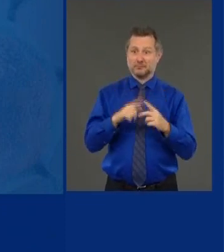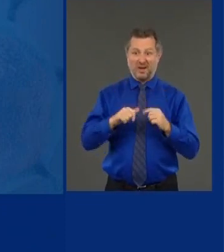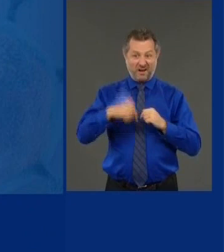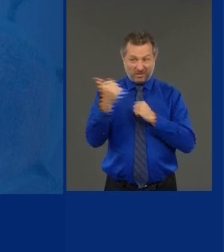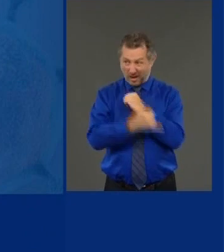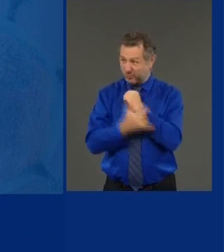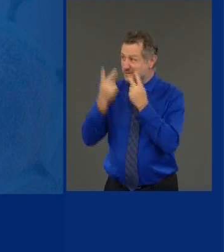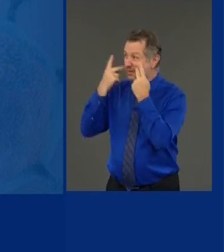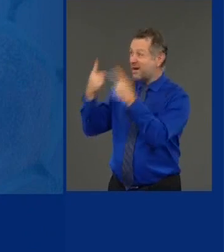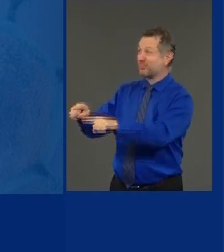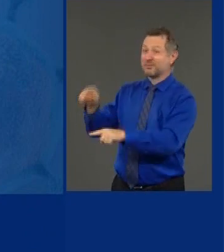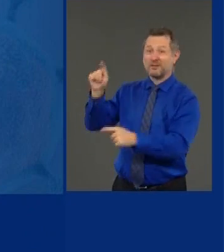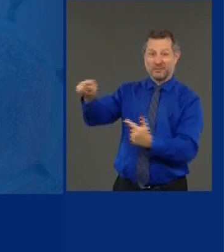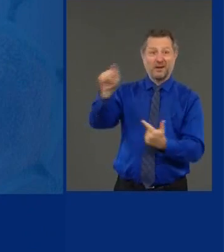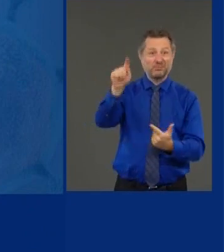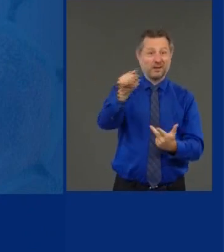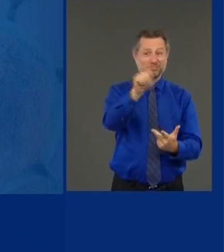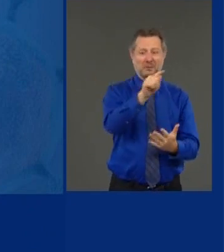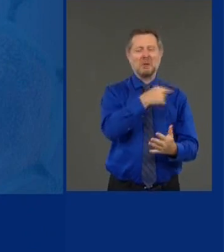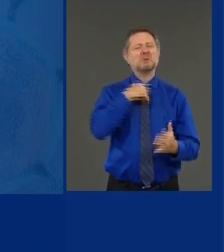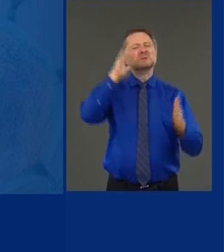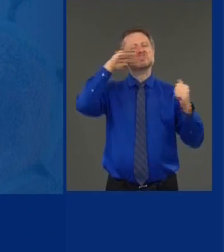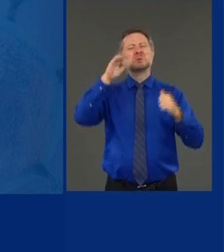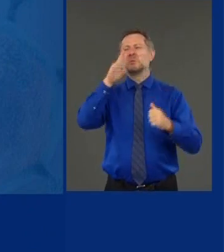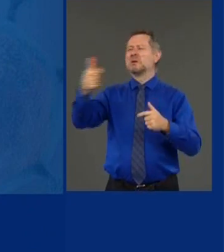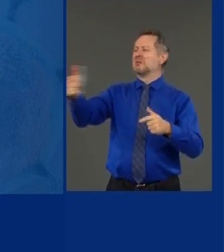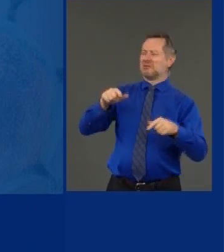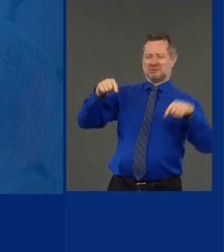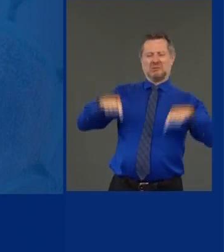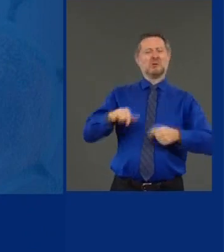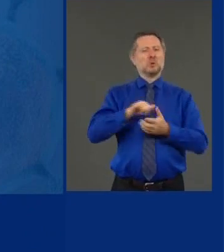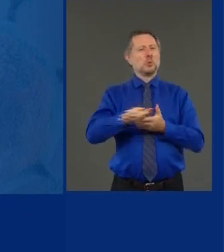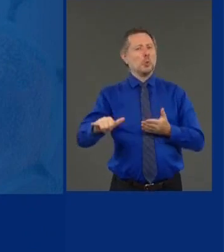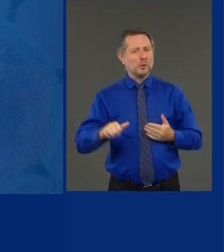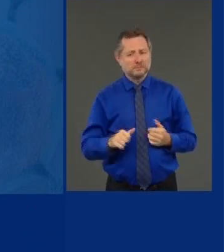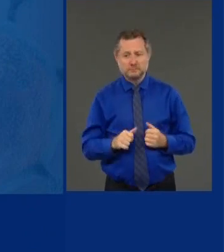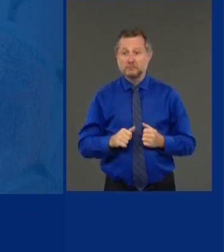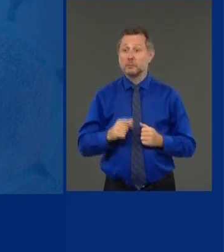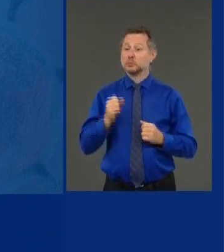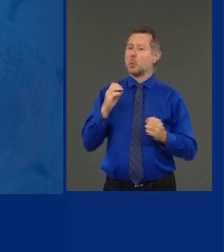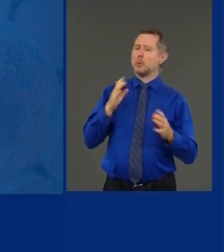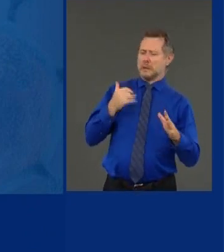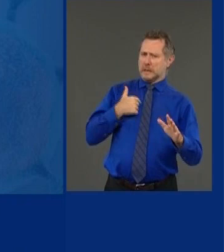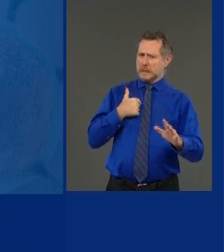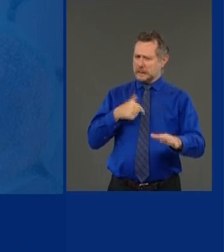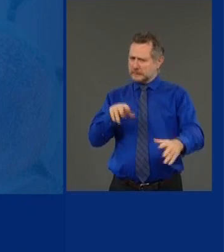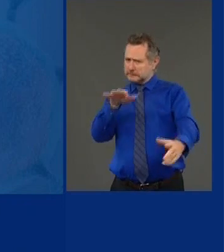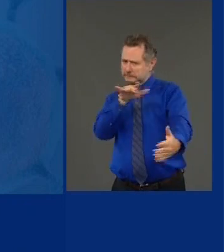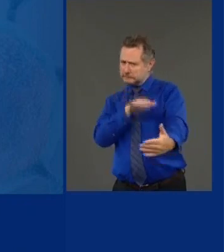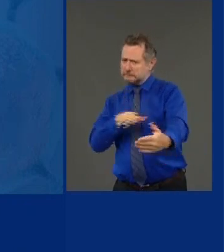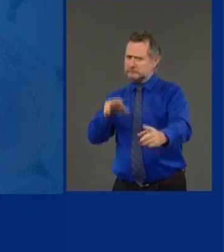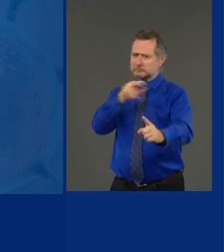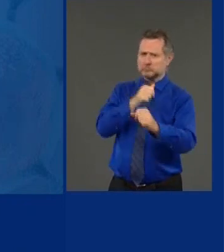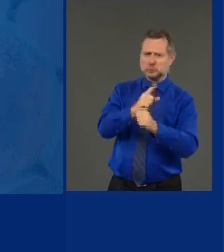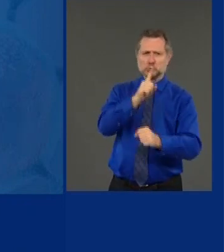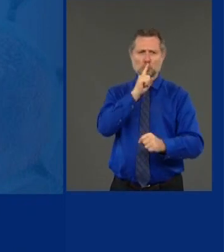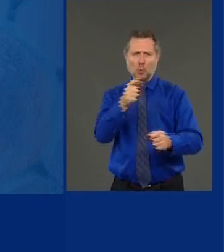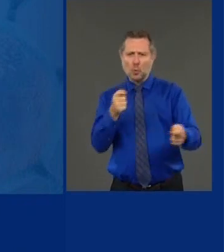INCREASE WHEN THE ACTIVITY RATE INCREASES. THAT WHAT YOU'VE SEEN ALL ACROSS THE COUNTRY. THAT'S WHAT YOU'VE SEEN IN OTHER COUNTRIES. AND THAT'S WHAT WE EXPECTED